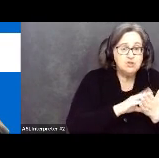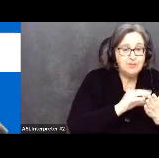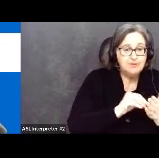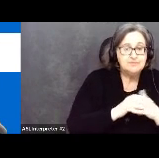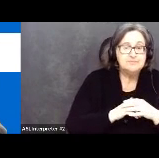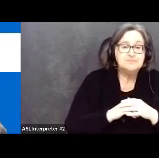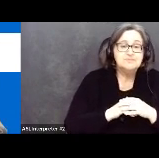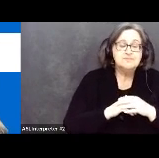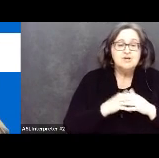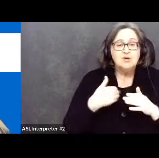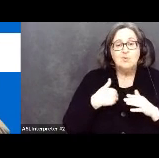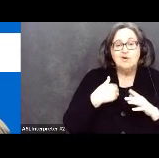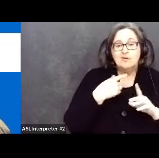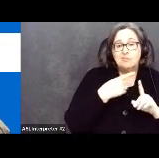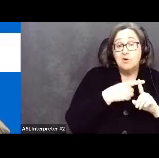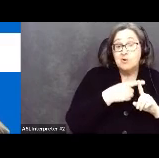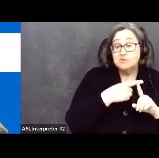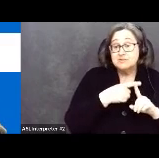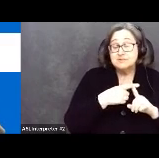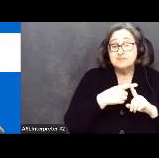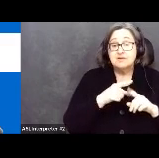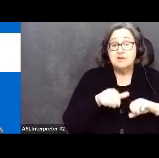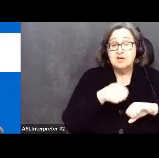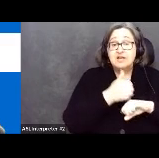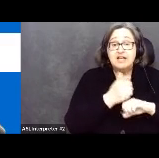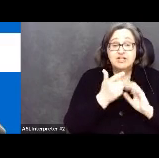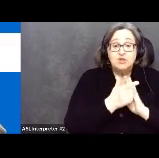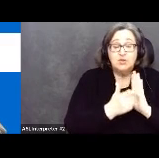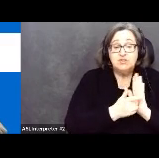There are pros, the pros of enacting legislation written in this paper,